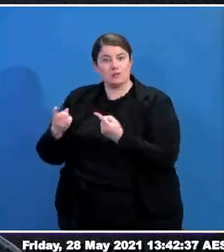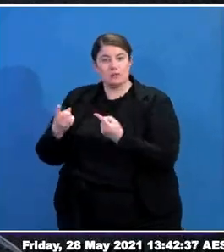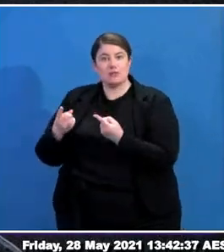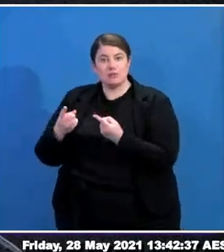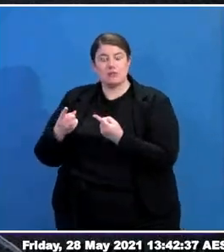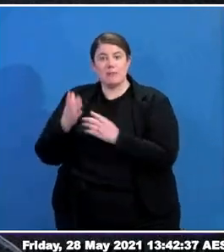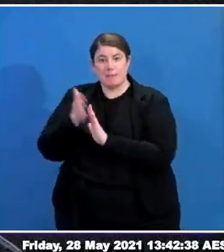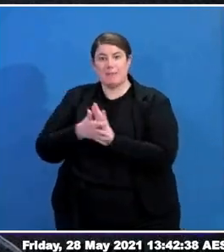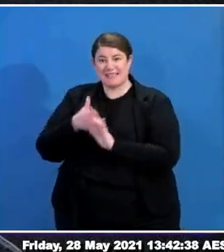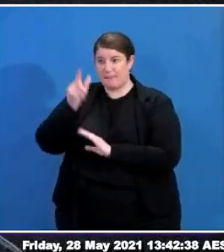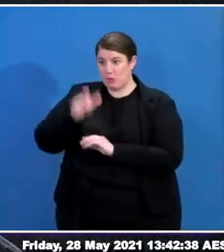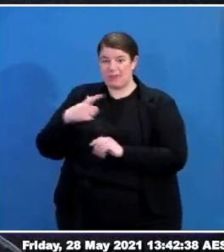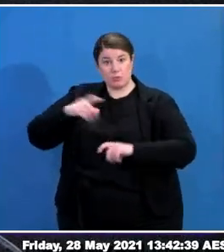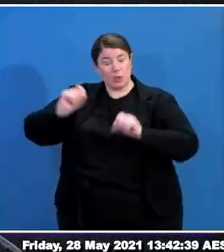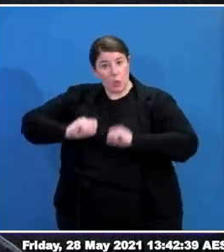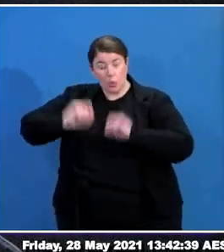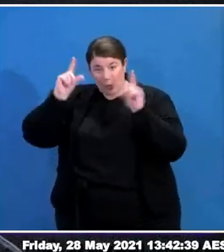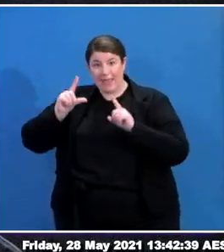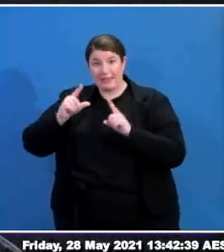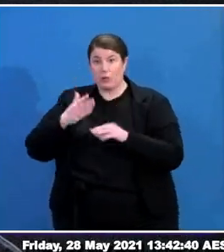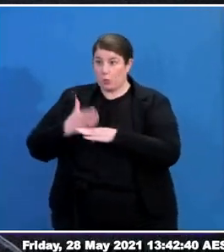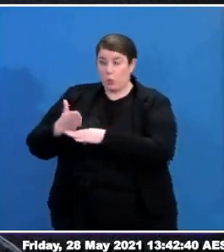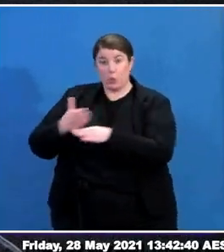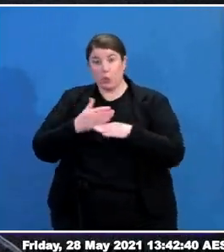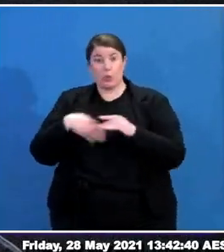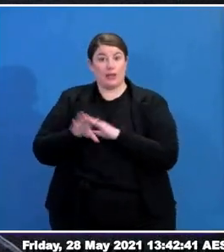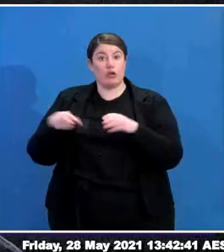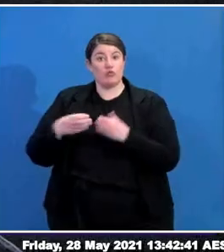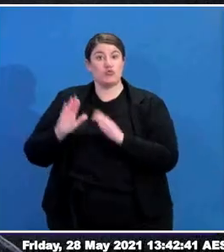to be awake during the course of the night, so that is an active overnight.